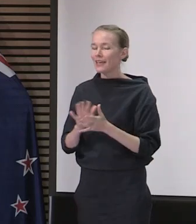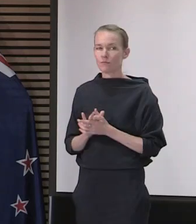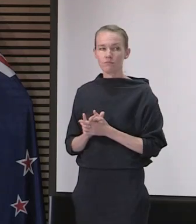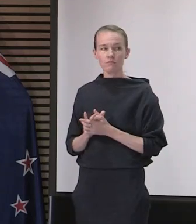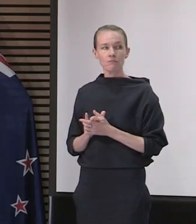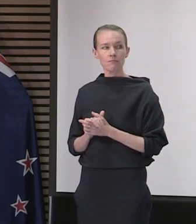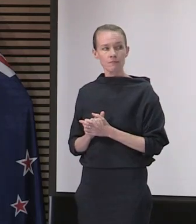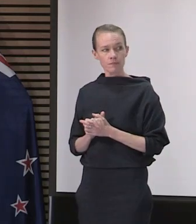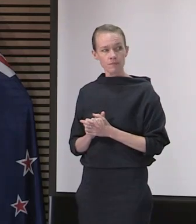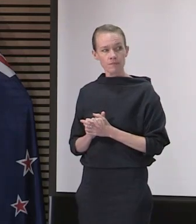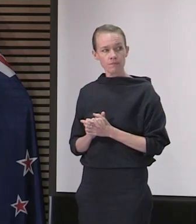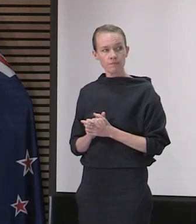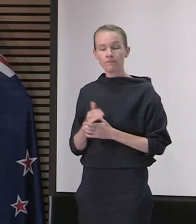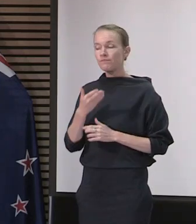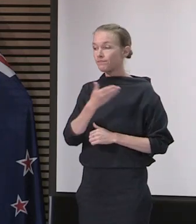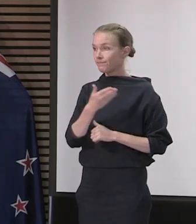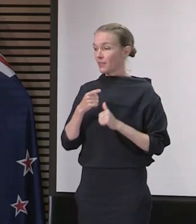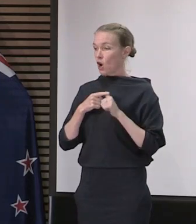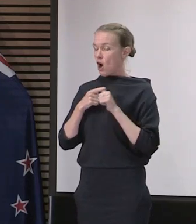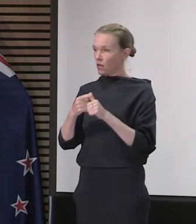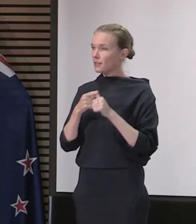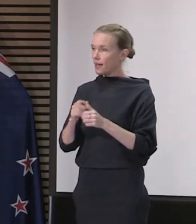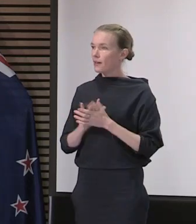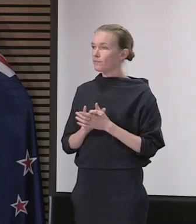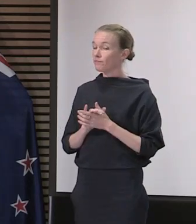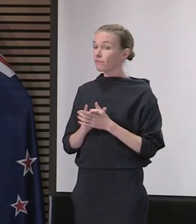remembering that there wasn't